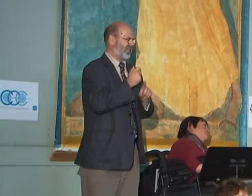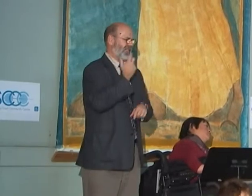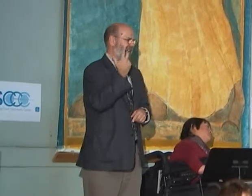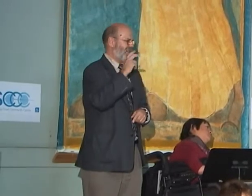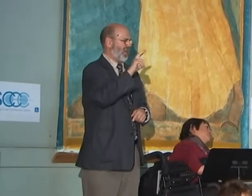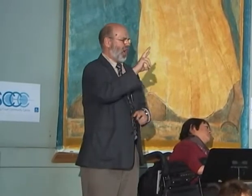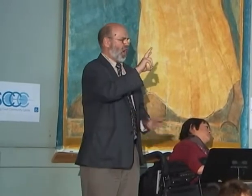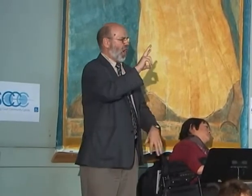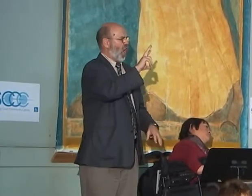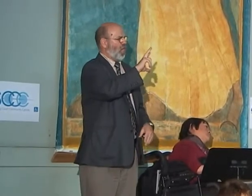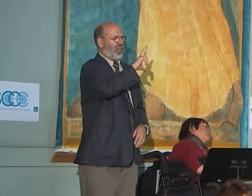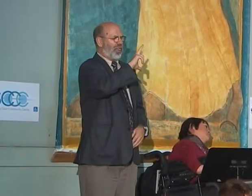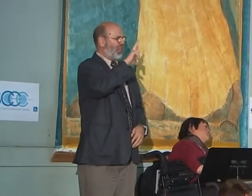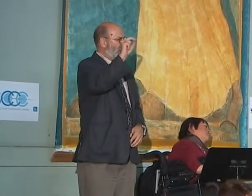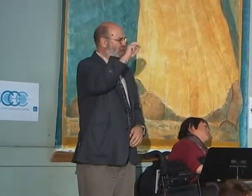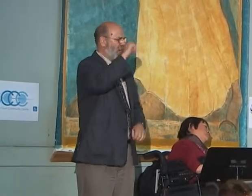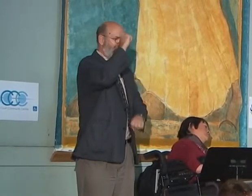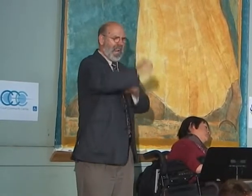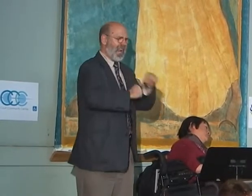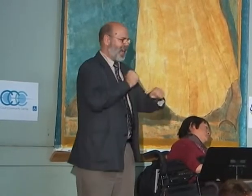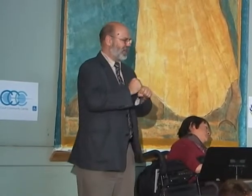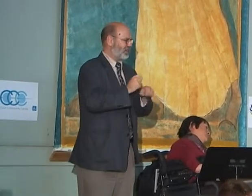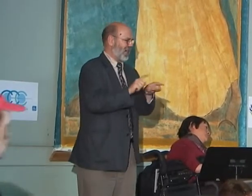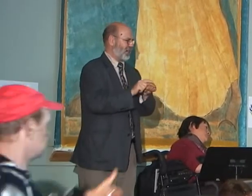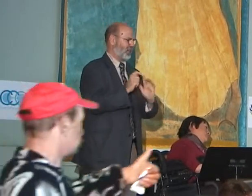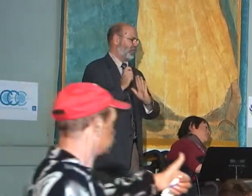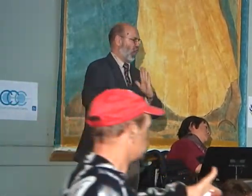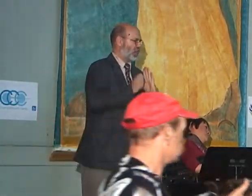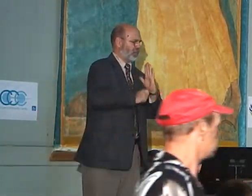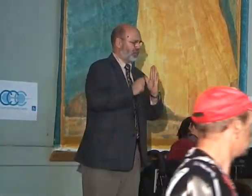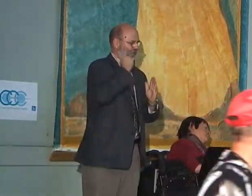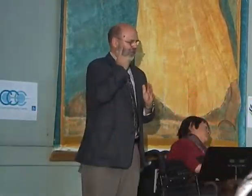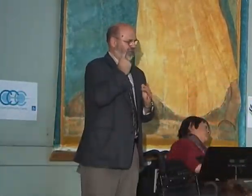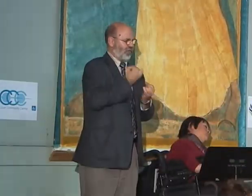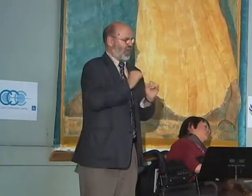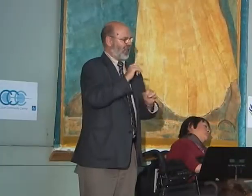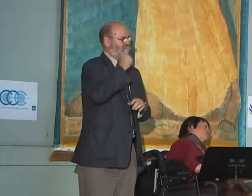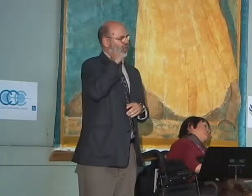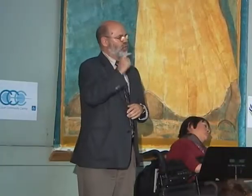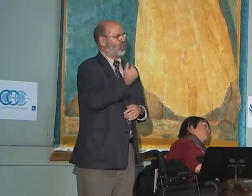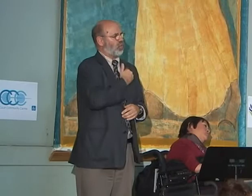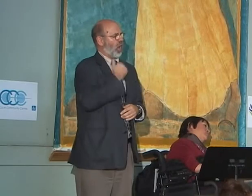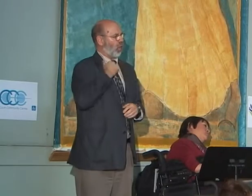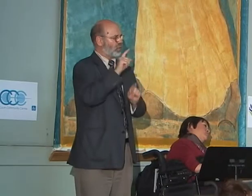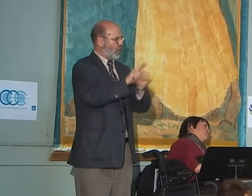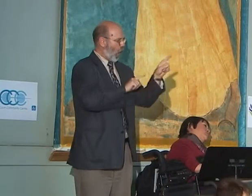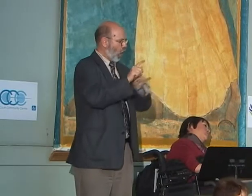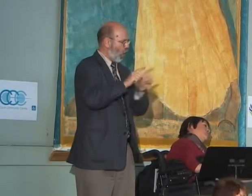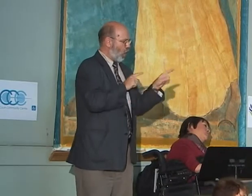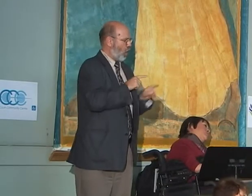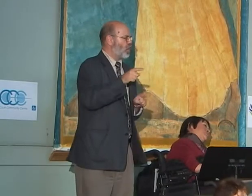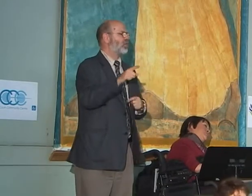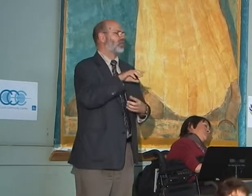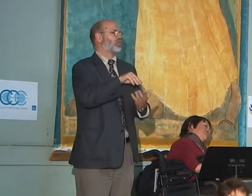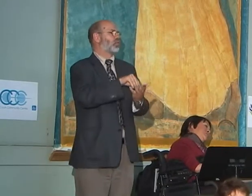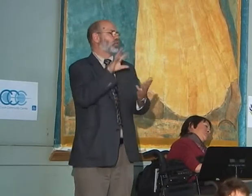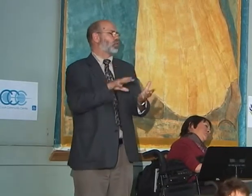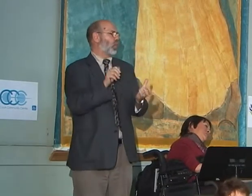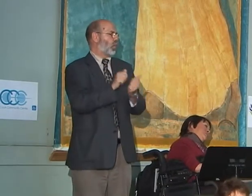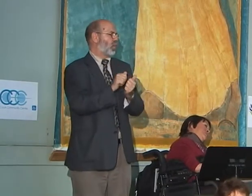Um, this is Helen Henderson, and Helen has been involved in, ah, the field for thirty years, writing for the Toronto Star.